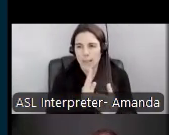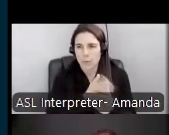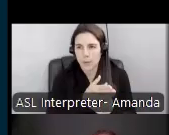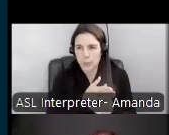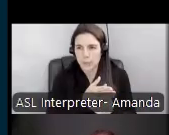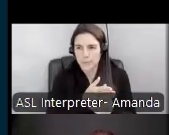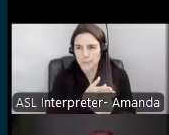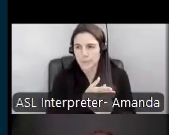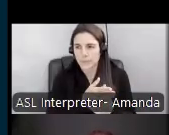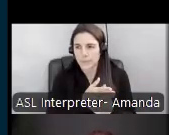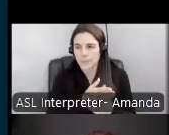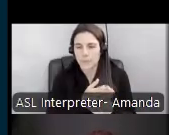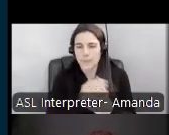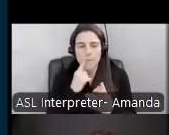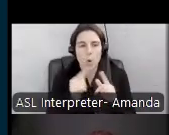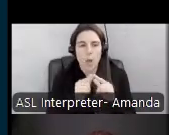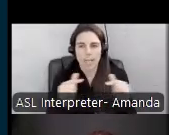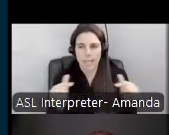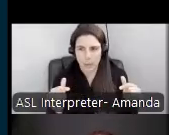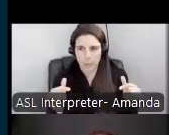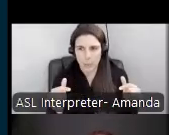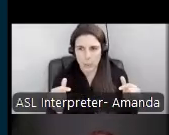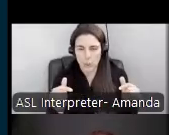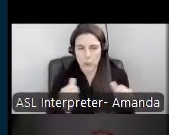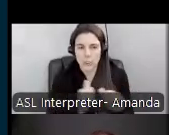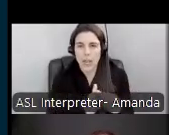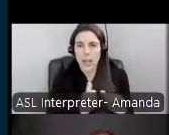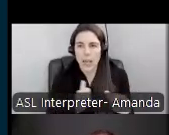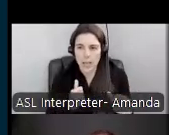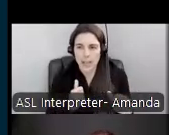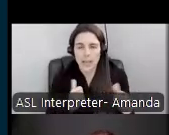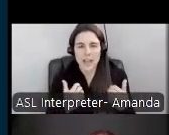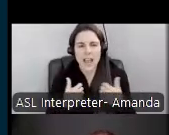for a language delay. He has a handful of words I've really in